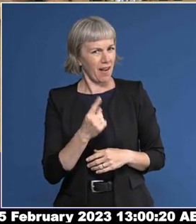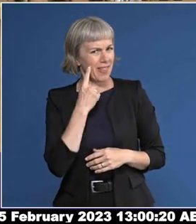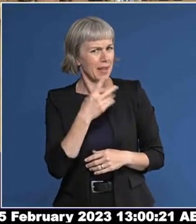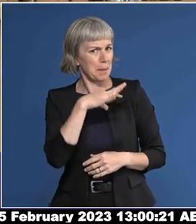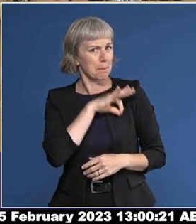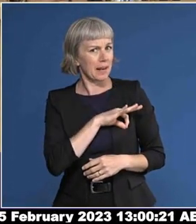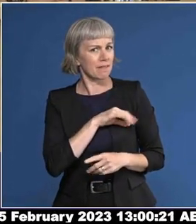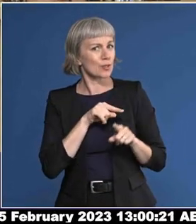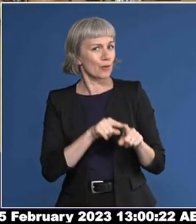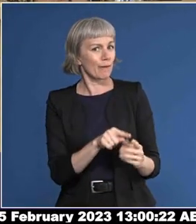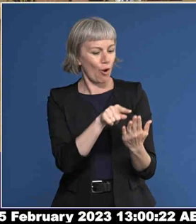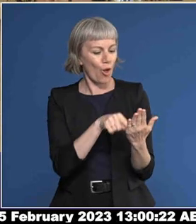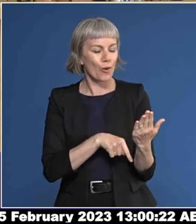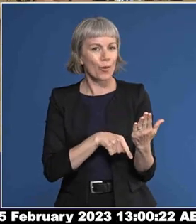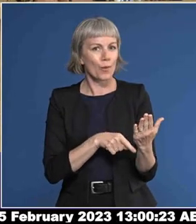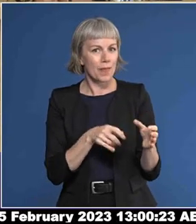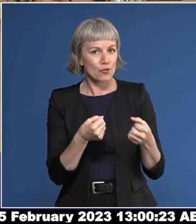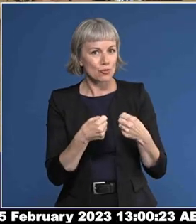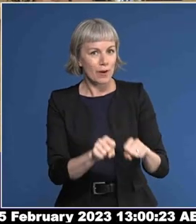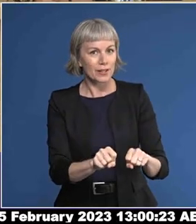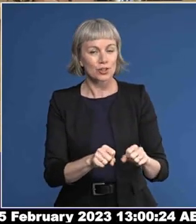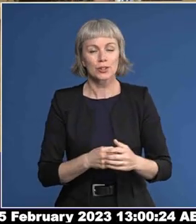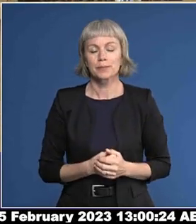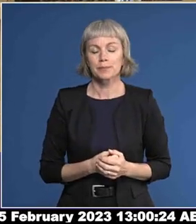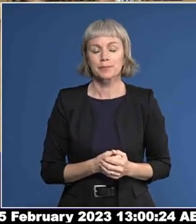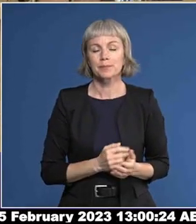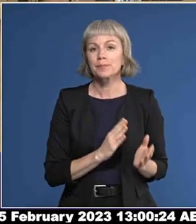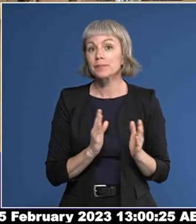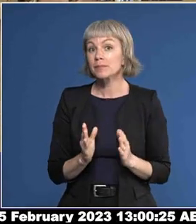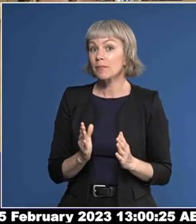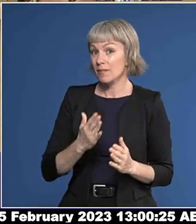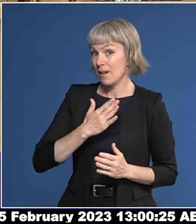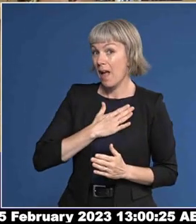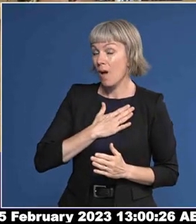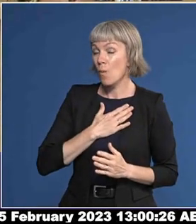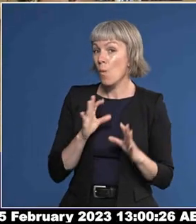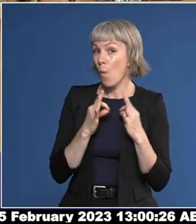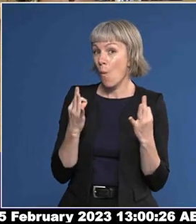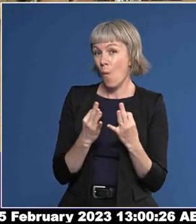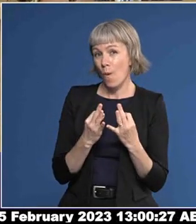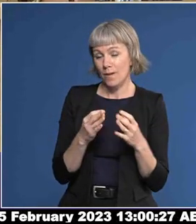I would agree with that. I think for our organisation, again being small, it is something that we